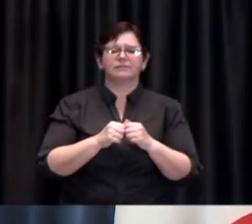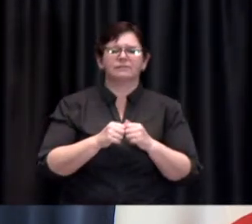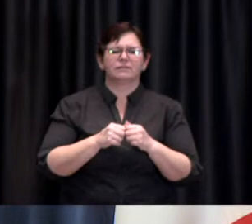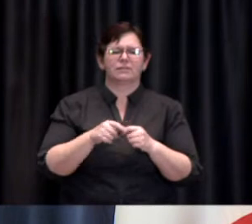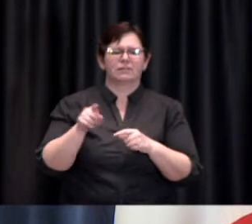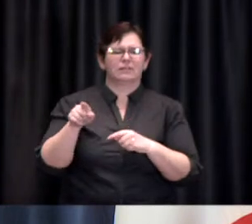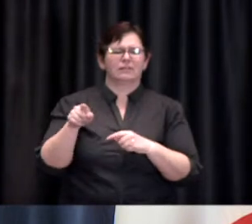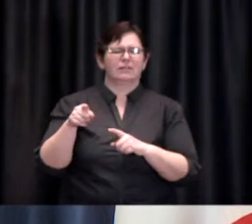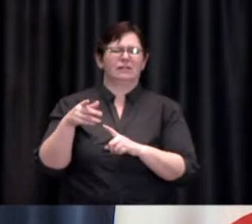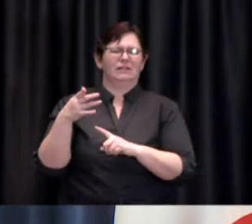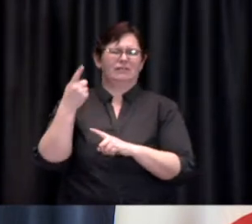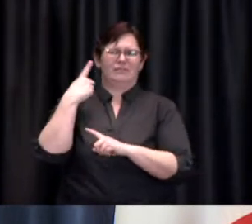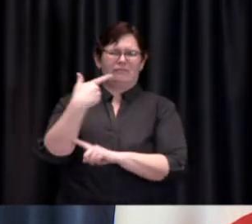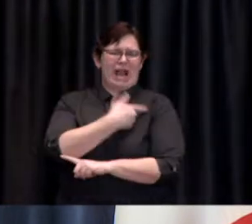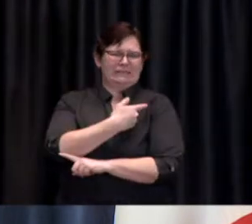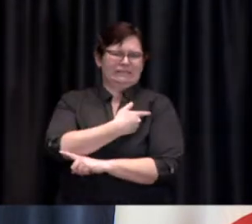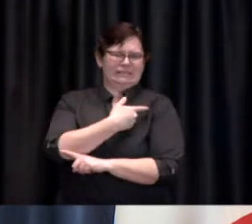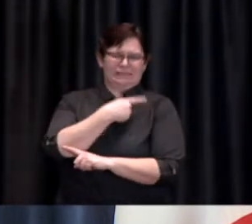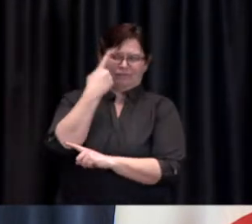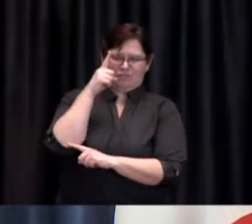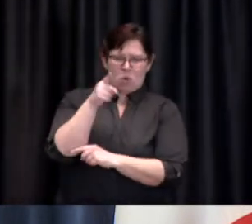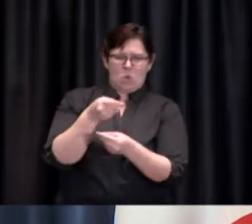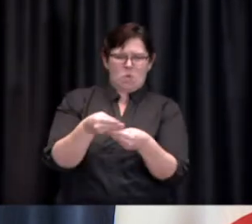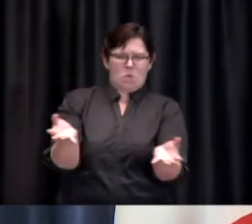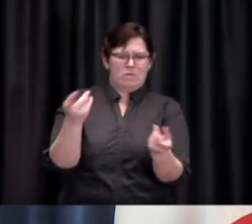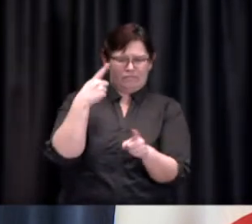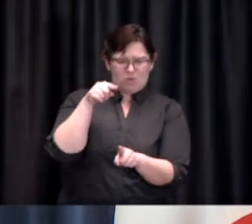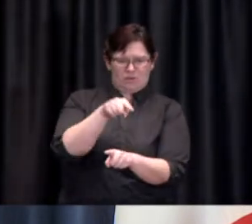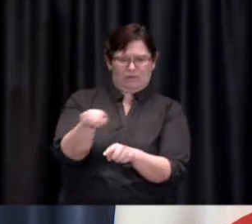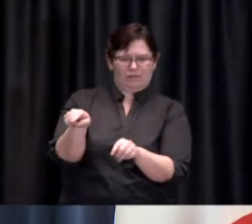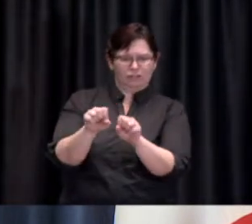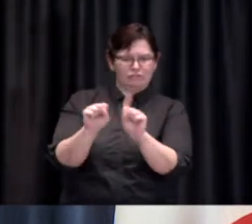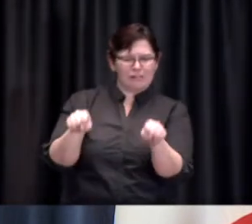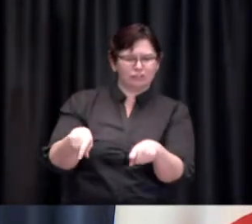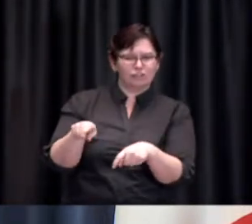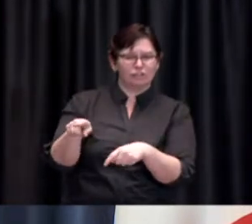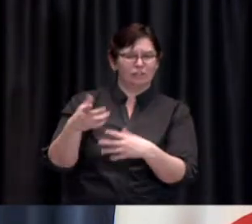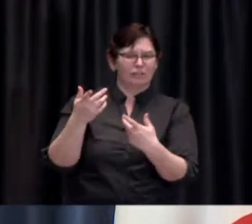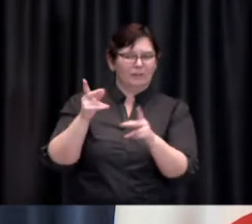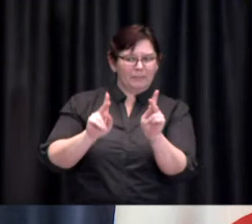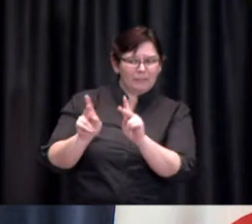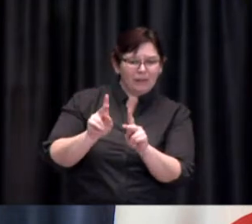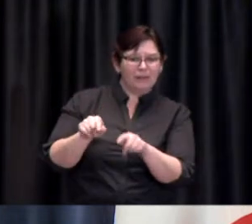to the homeless and also shelter workers like where do they rank in the list of priorities?